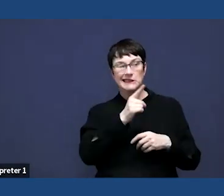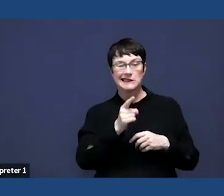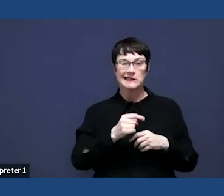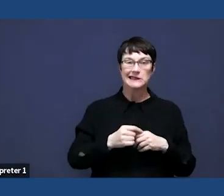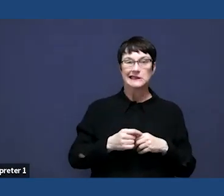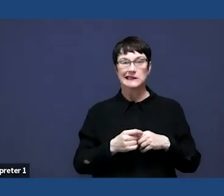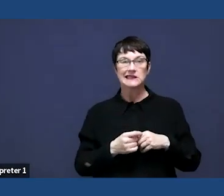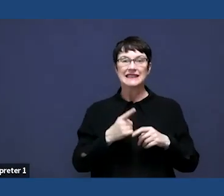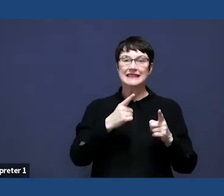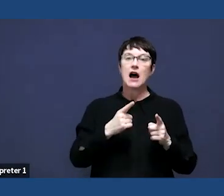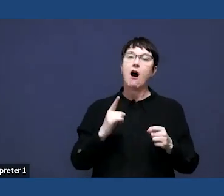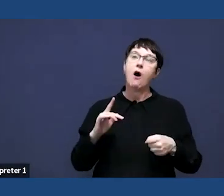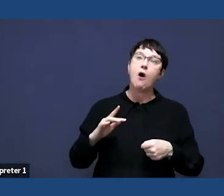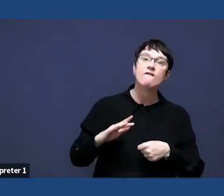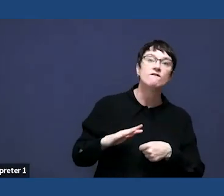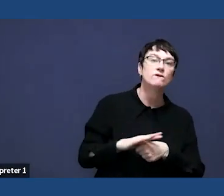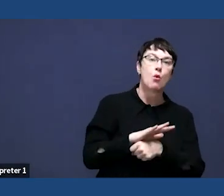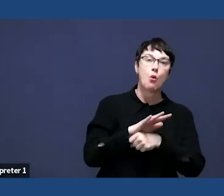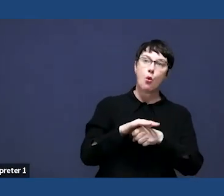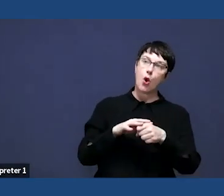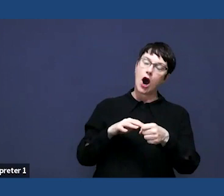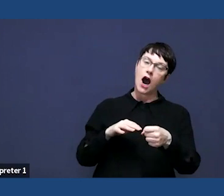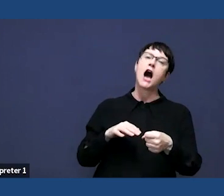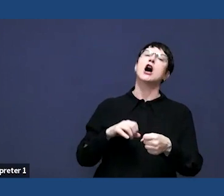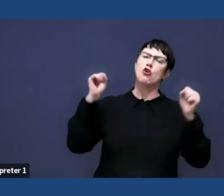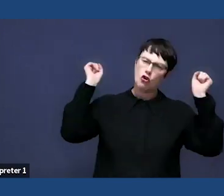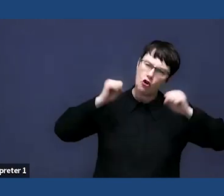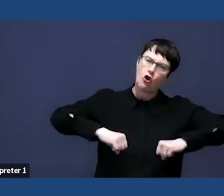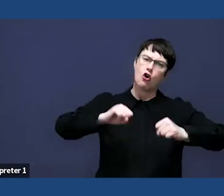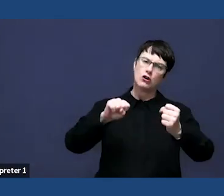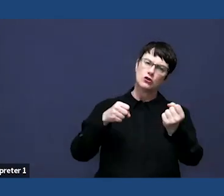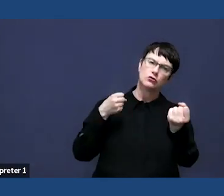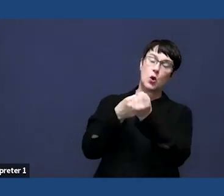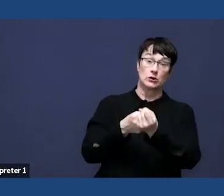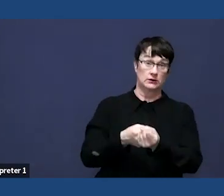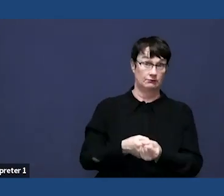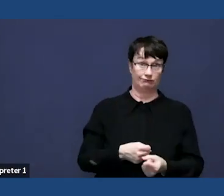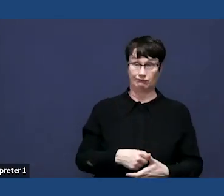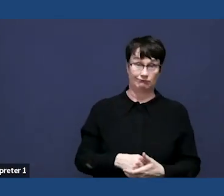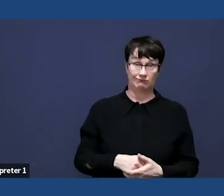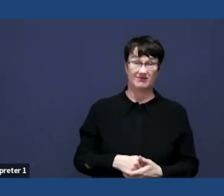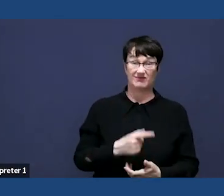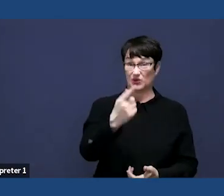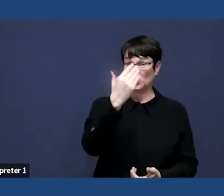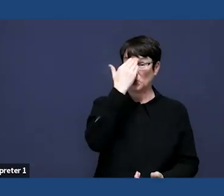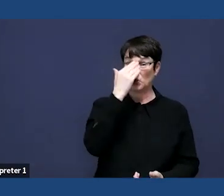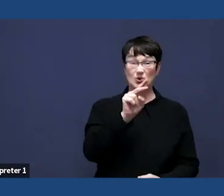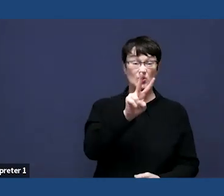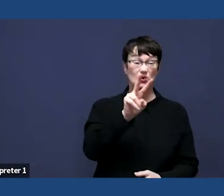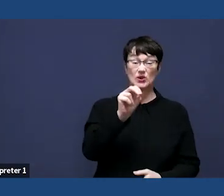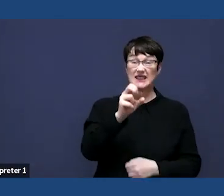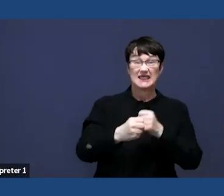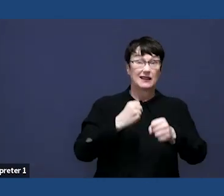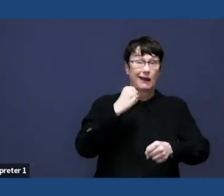Because I think, this is close to 20 years ago, there was still a little bit of hesitation